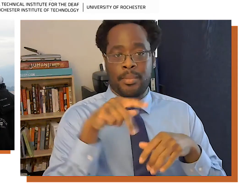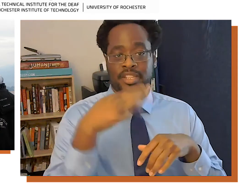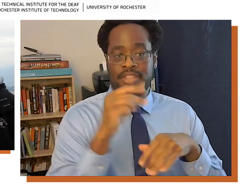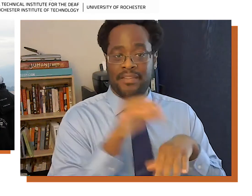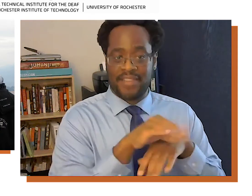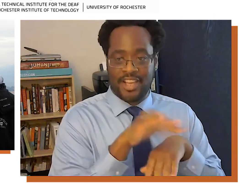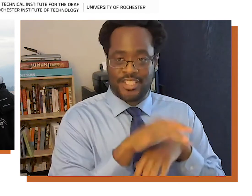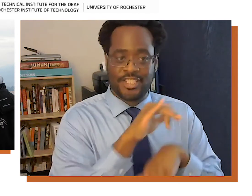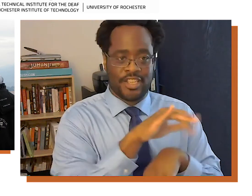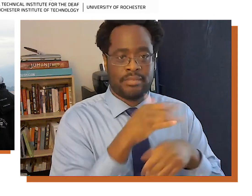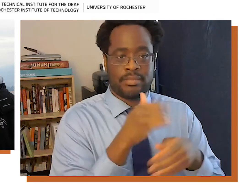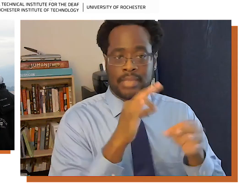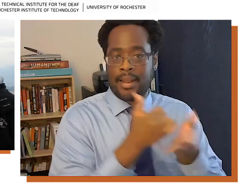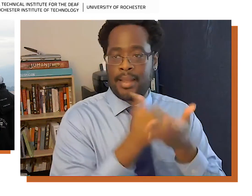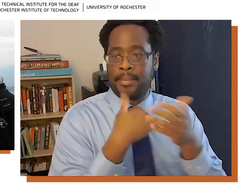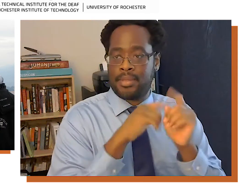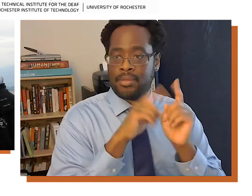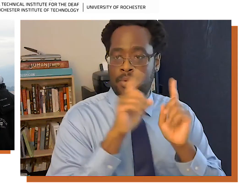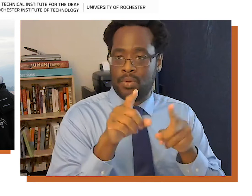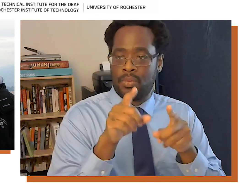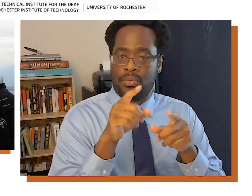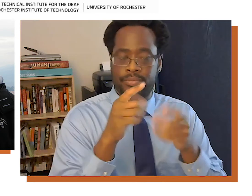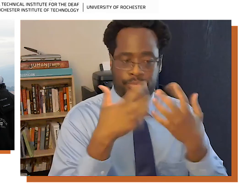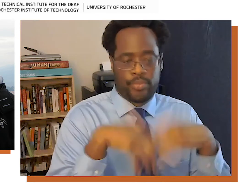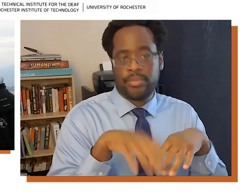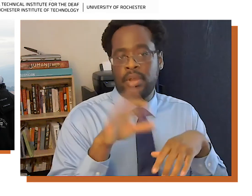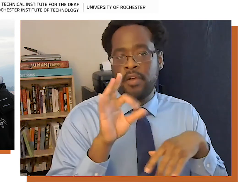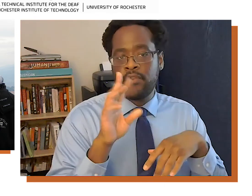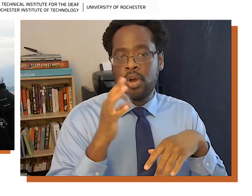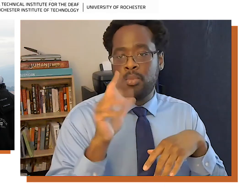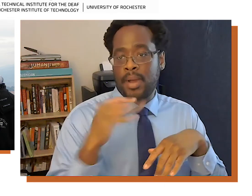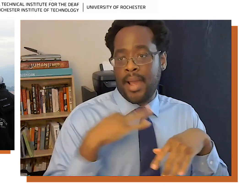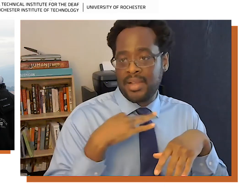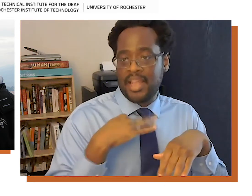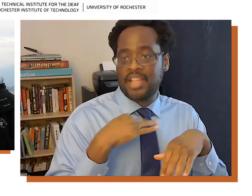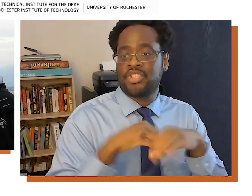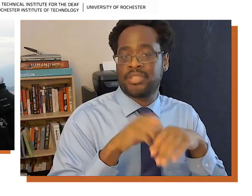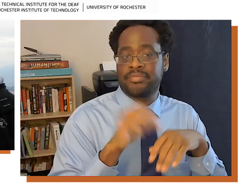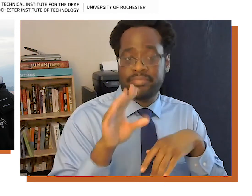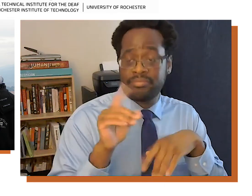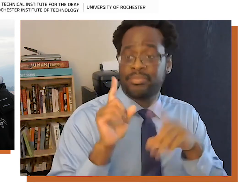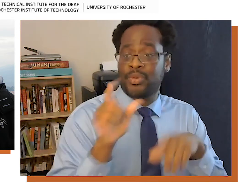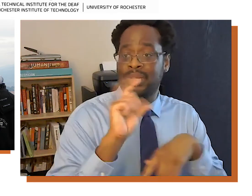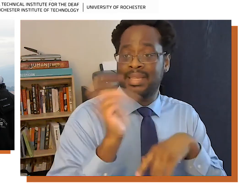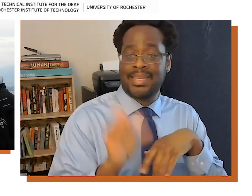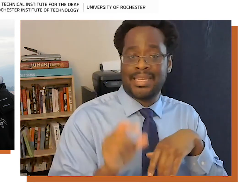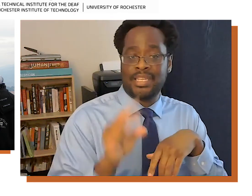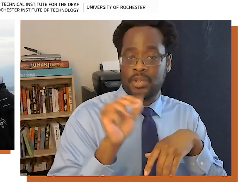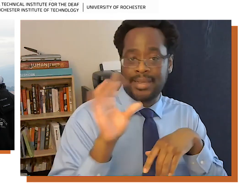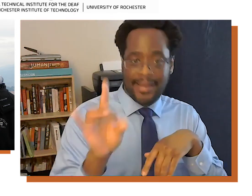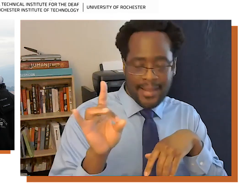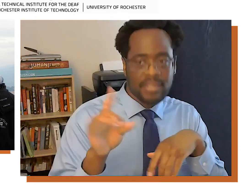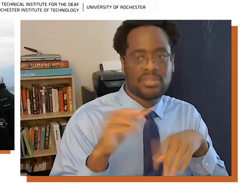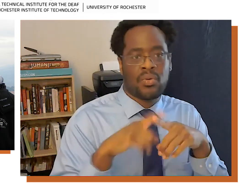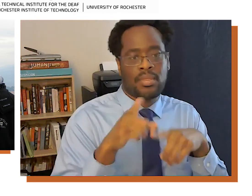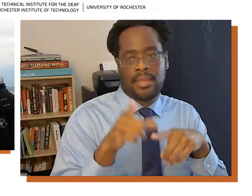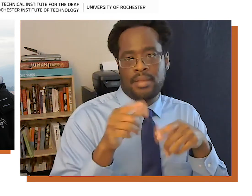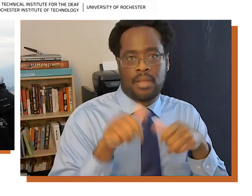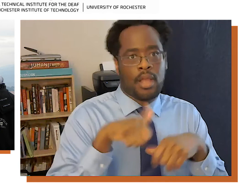so my PhD advisor helped me work out a Fulbright application, and I was accepted to go to Italy in 2008,